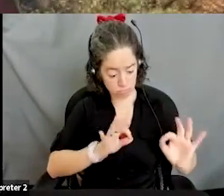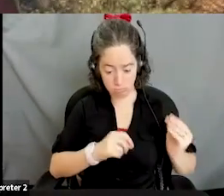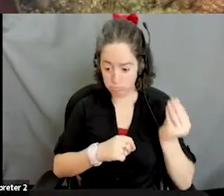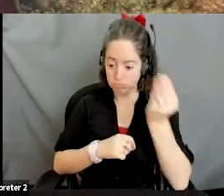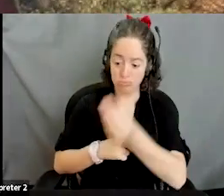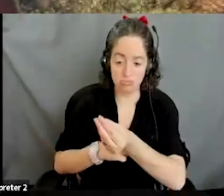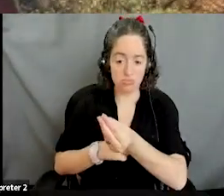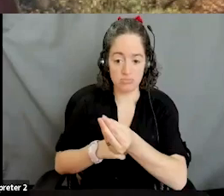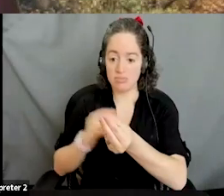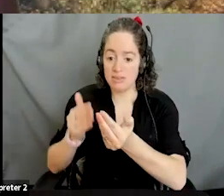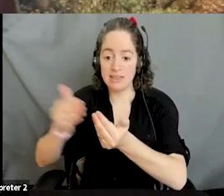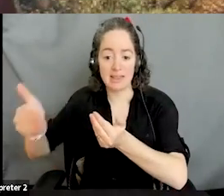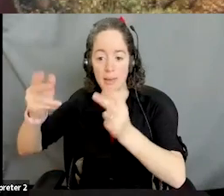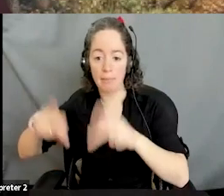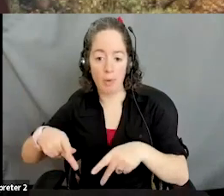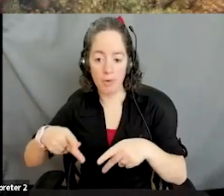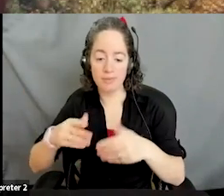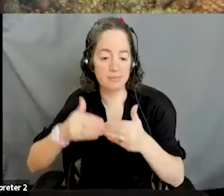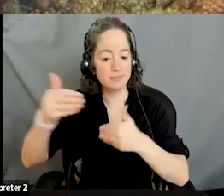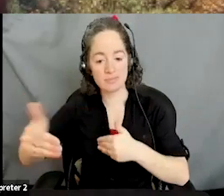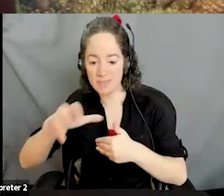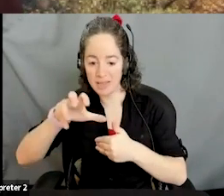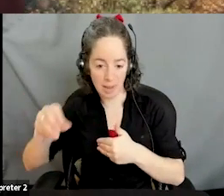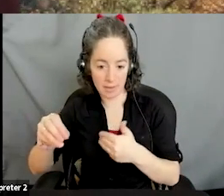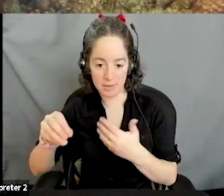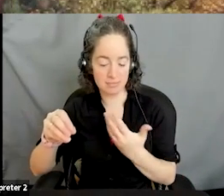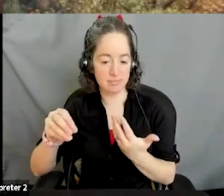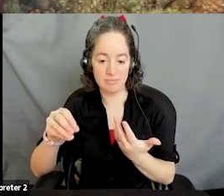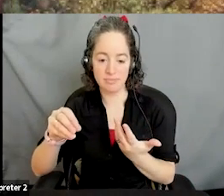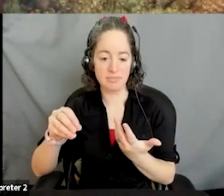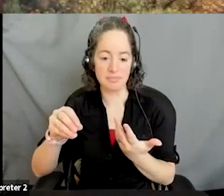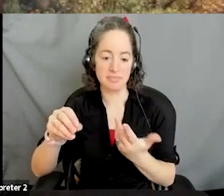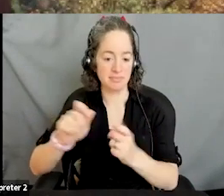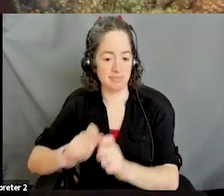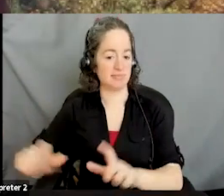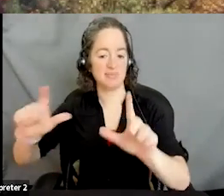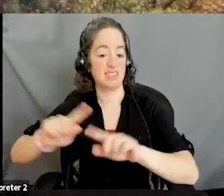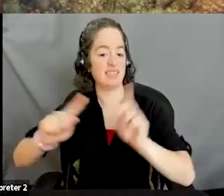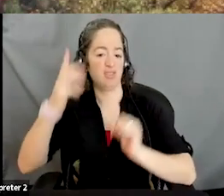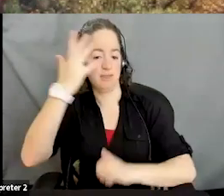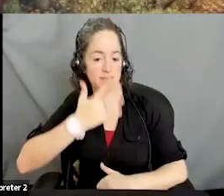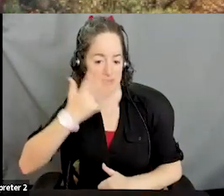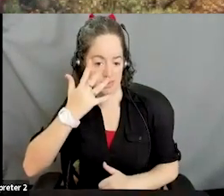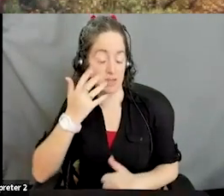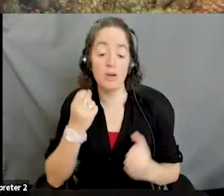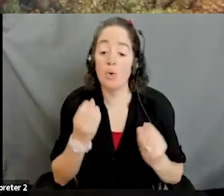a lot of the presentation of the form on the page. Even if we designed our forms